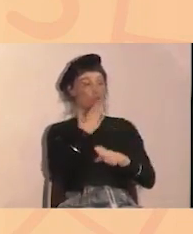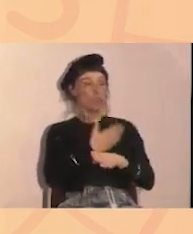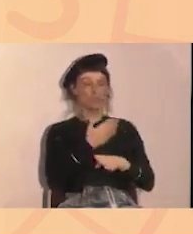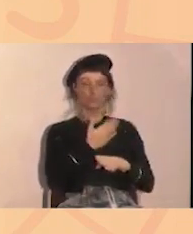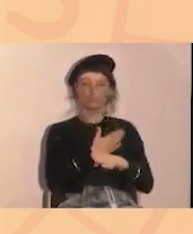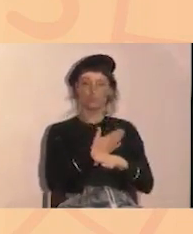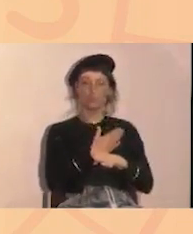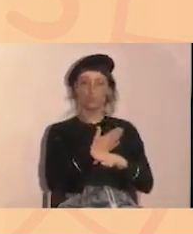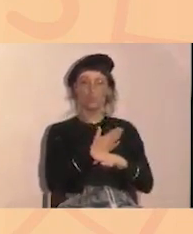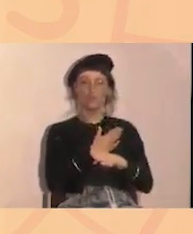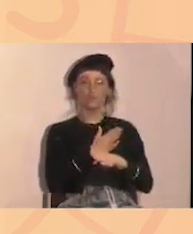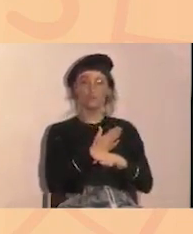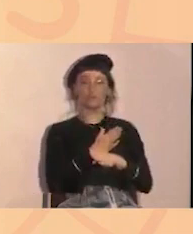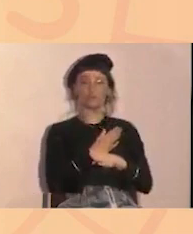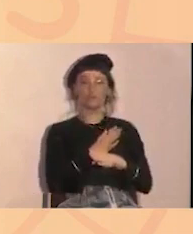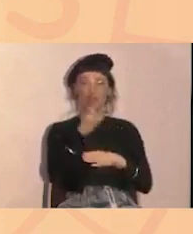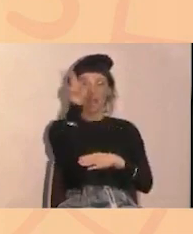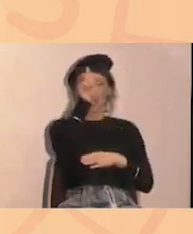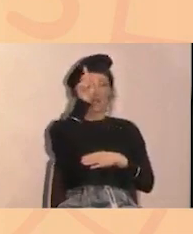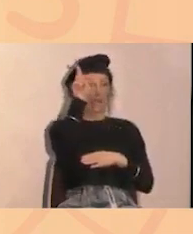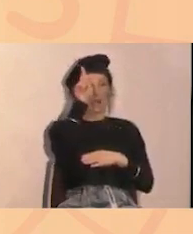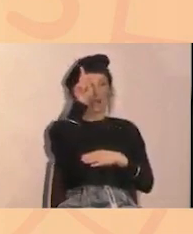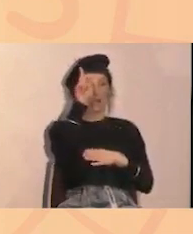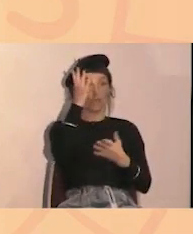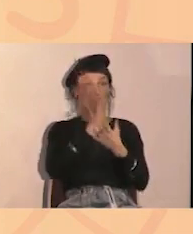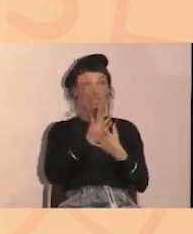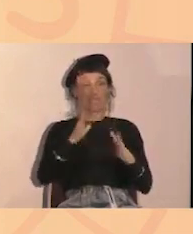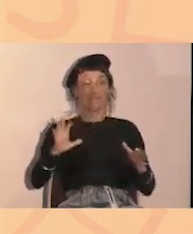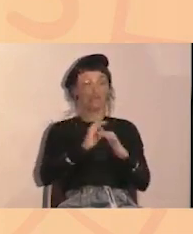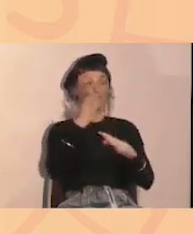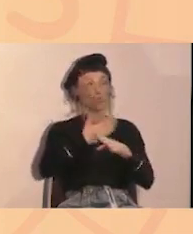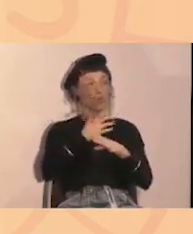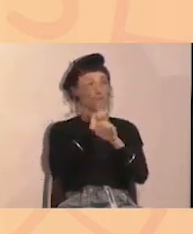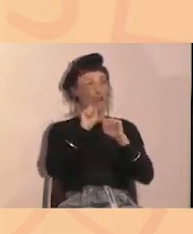This moment and every moment is really connected to the work of our elders and to our leaders in the arts,